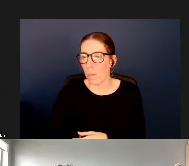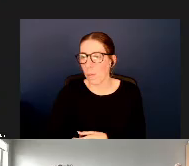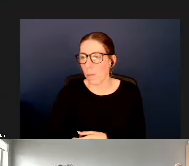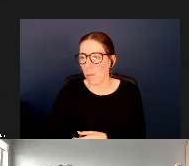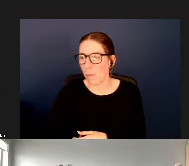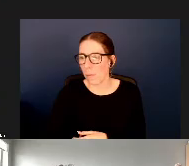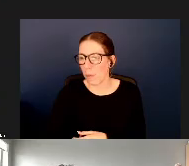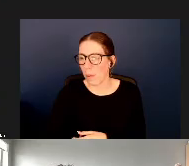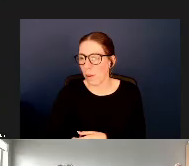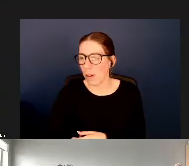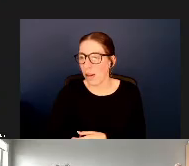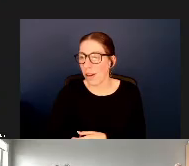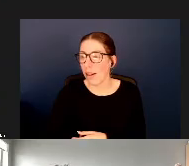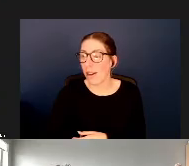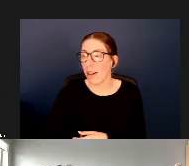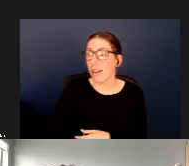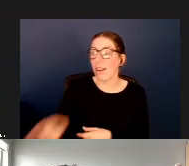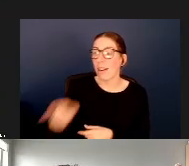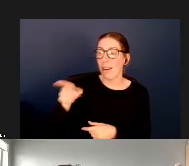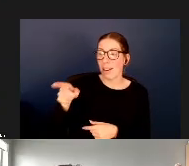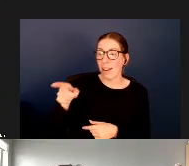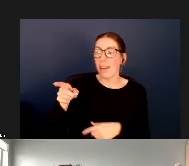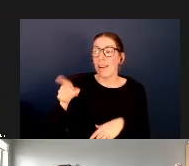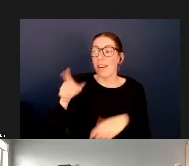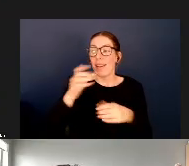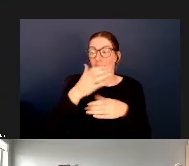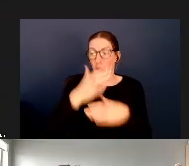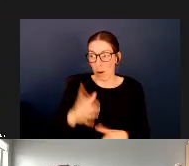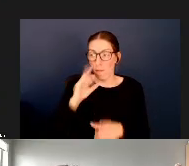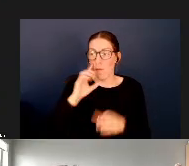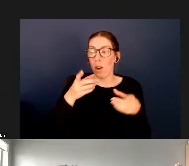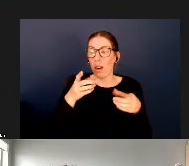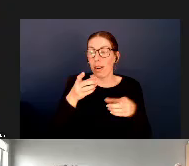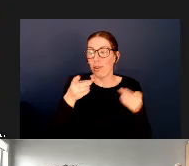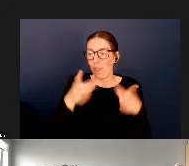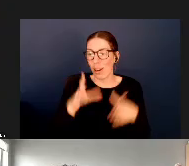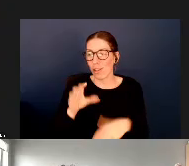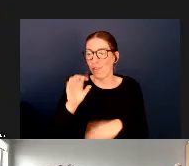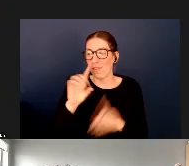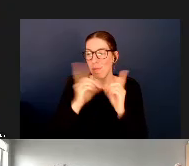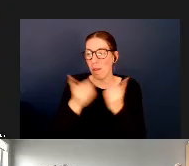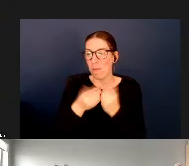of the Department of Clinical and Health Services Research at the Canadian Memorial Chiropractic